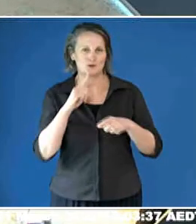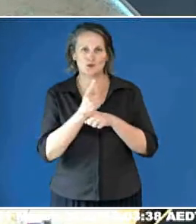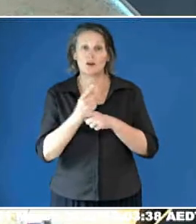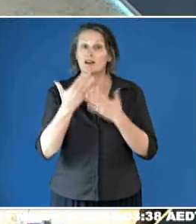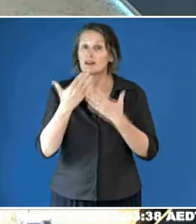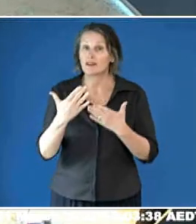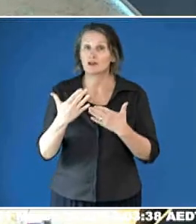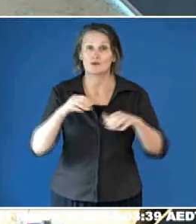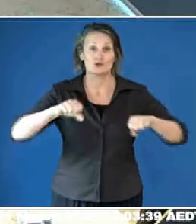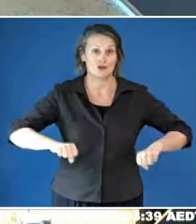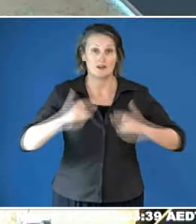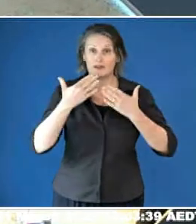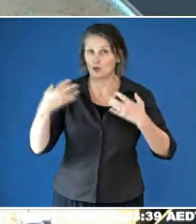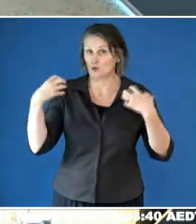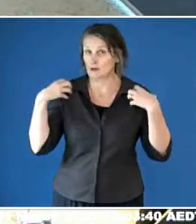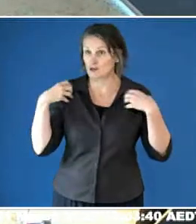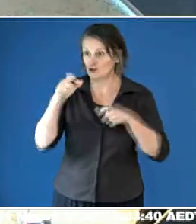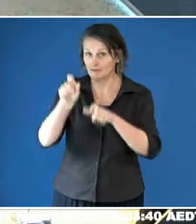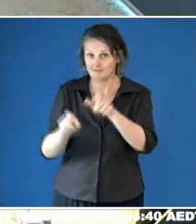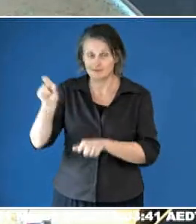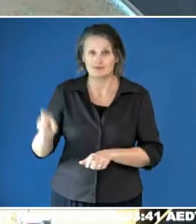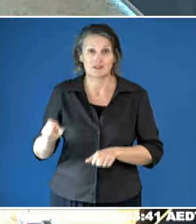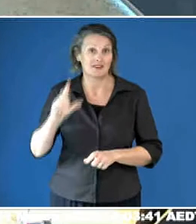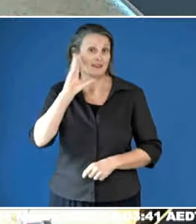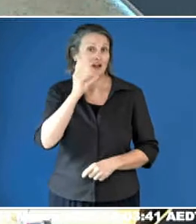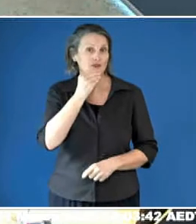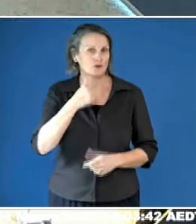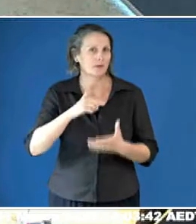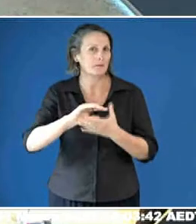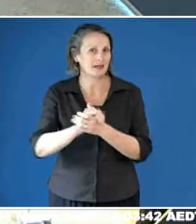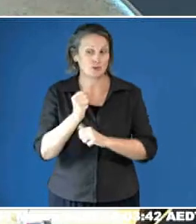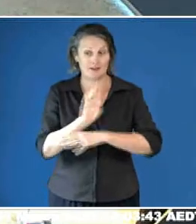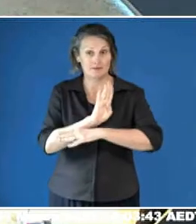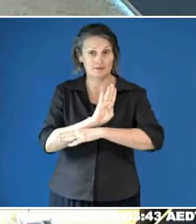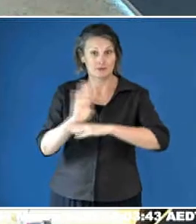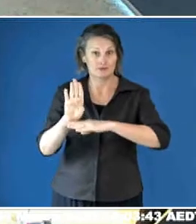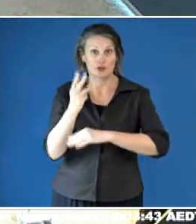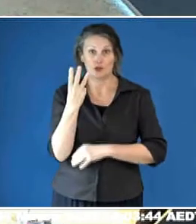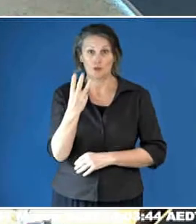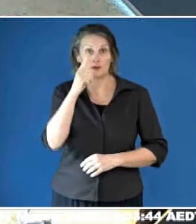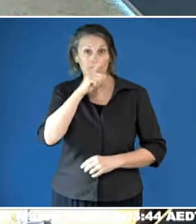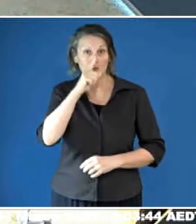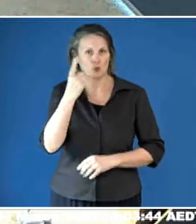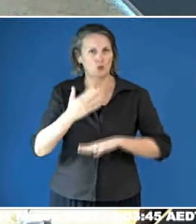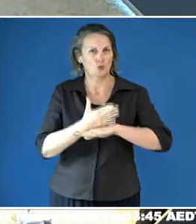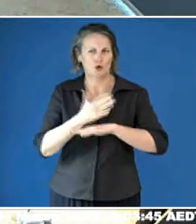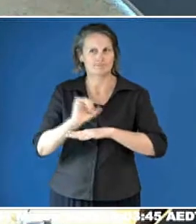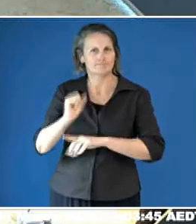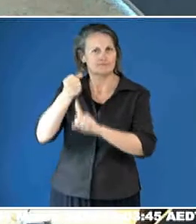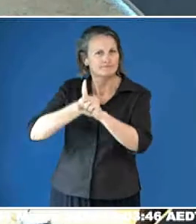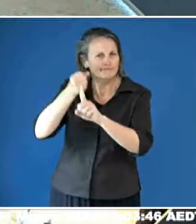This afternoon I'm very pleased that we have a panel of advocates and experts from Women